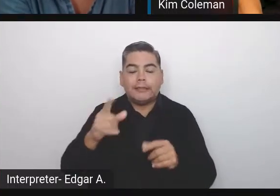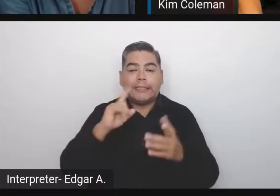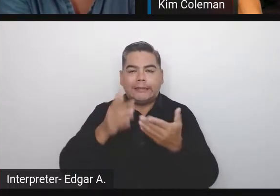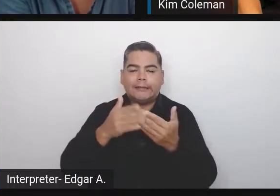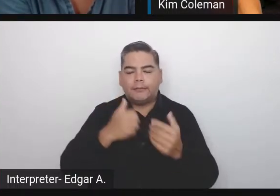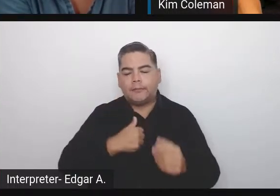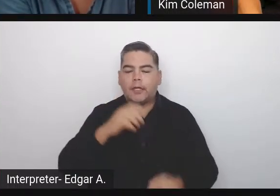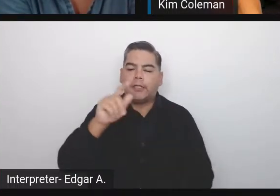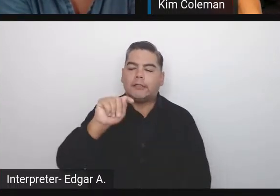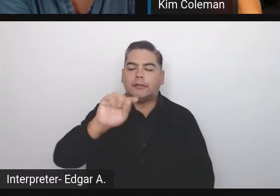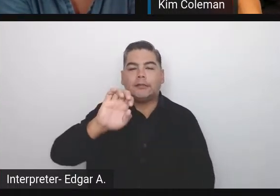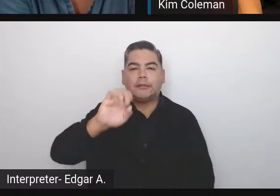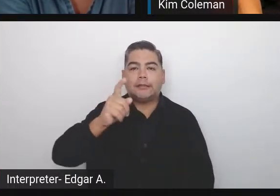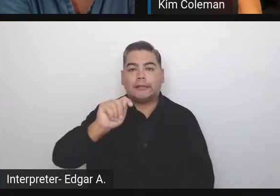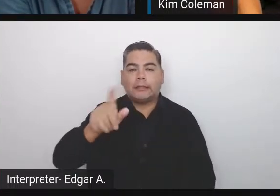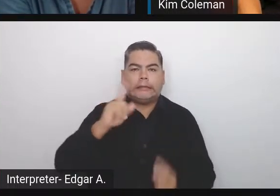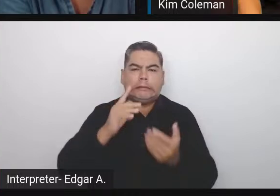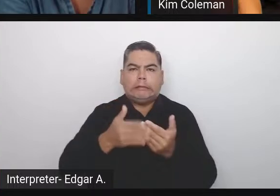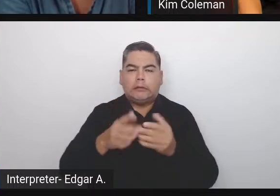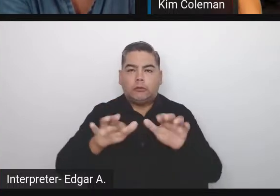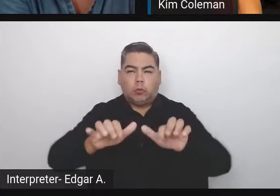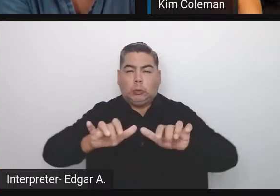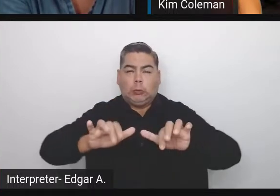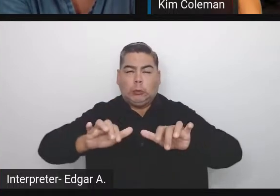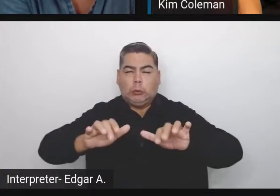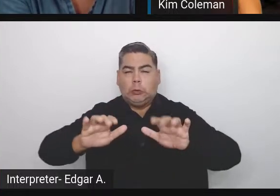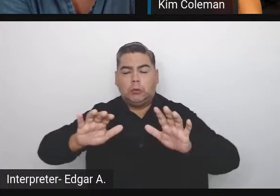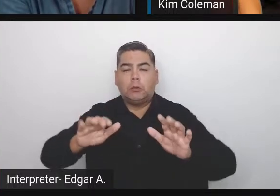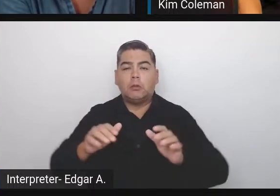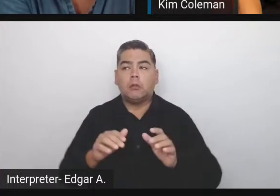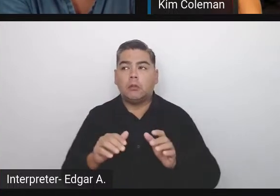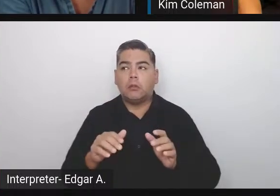content that is time-based media and is text base. Would like